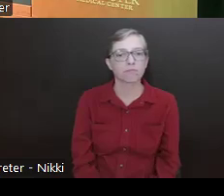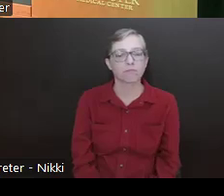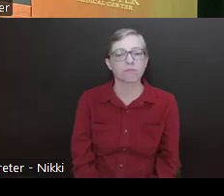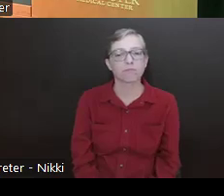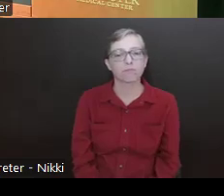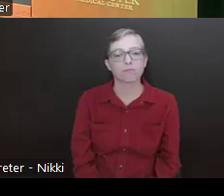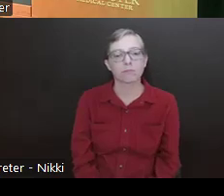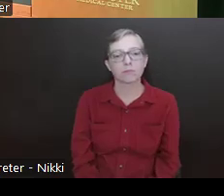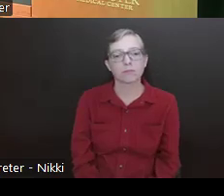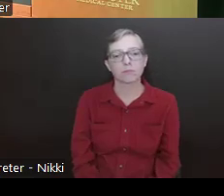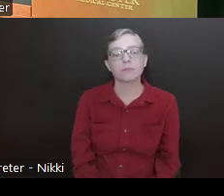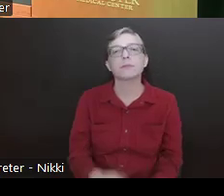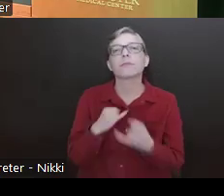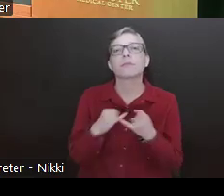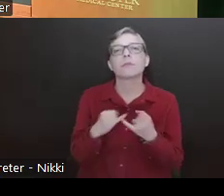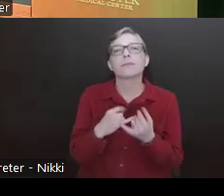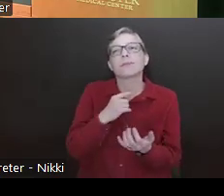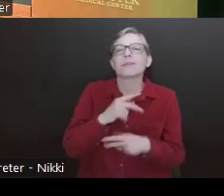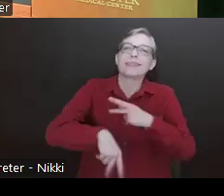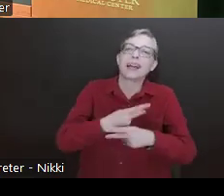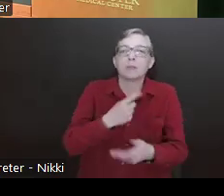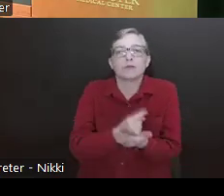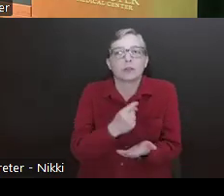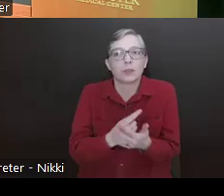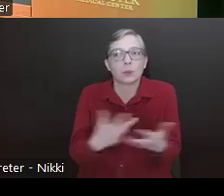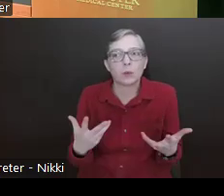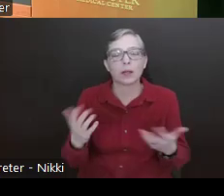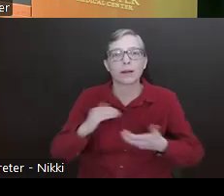that I want to talk about is collaborative care which really isn't a kind of treatment it's